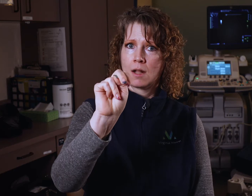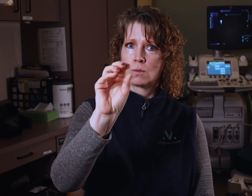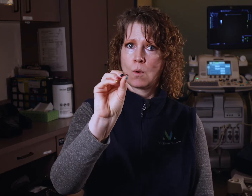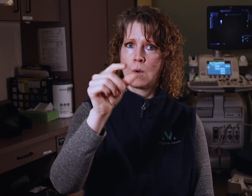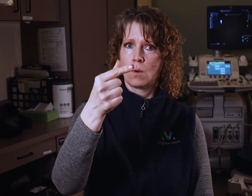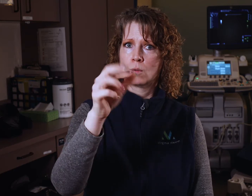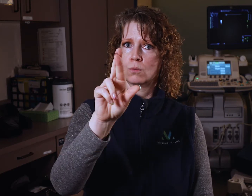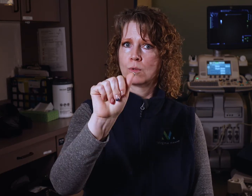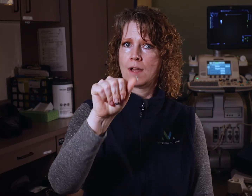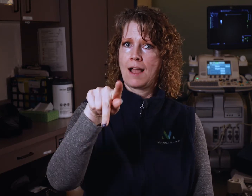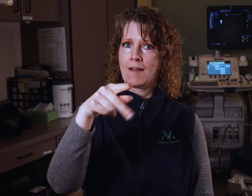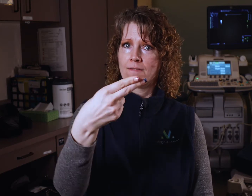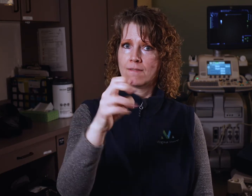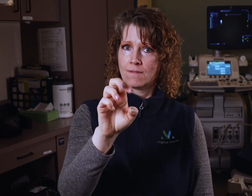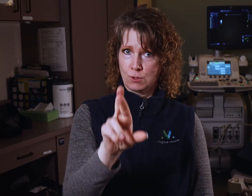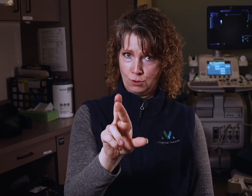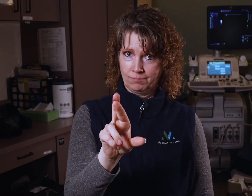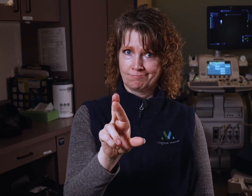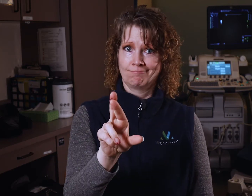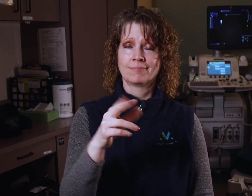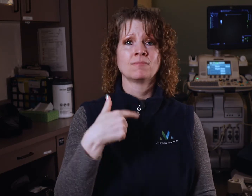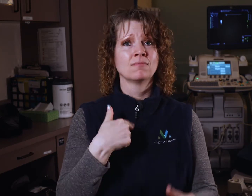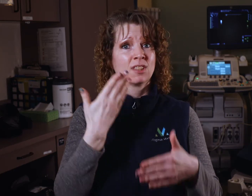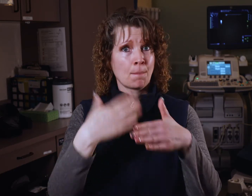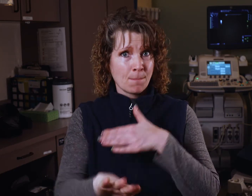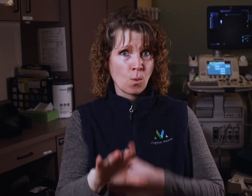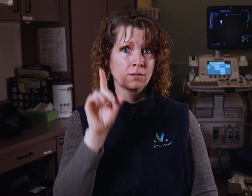I am a sonographer.